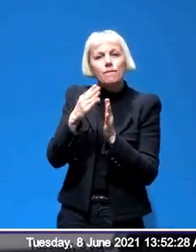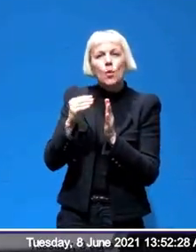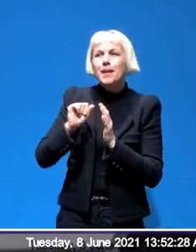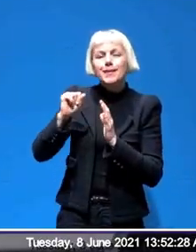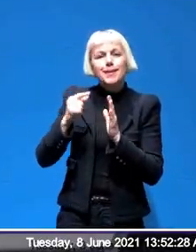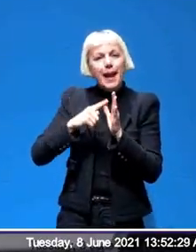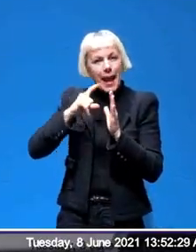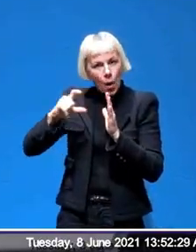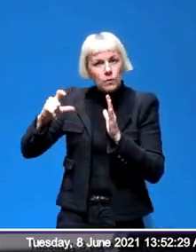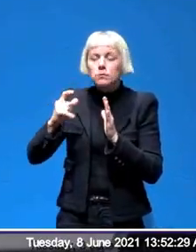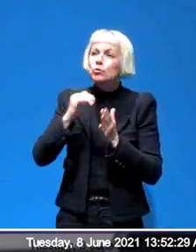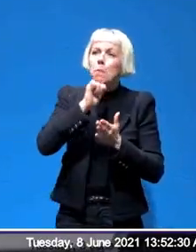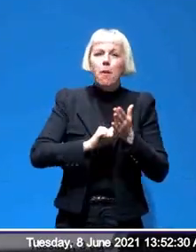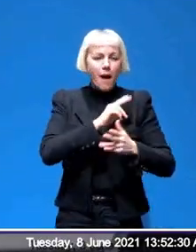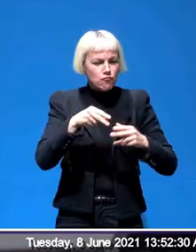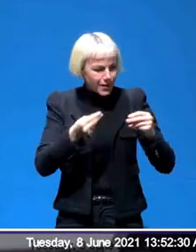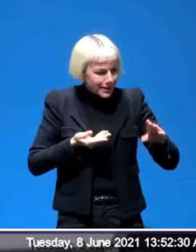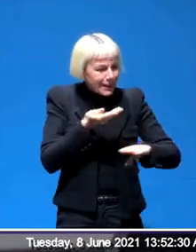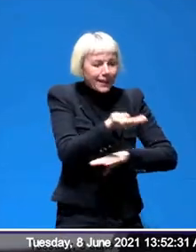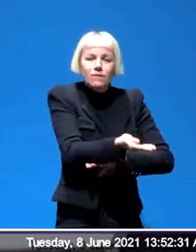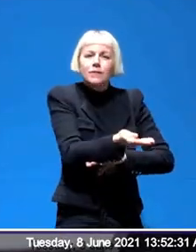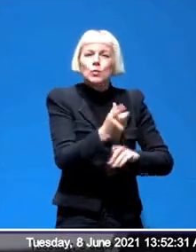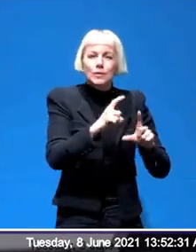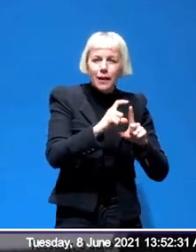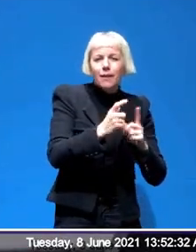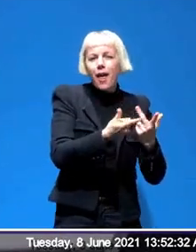presents and other things he needed.